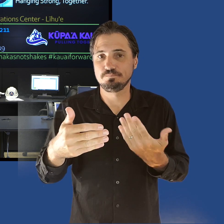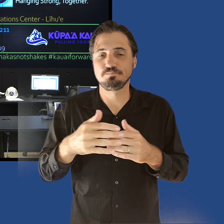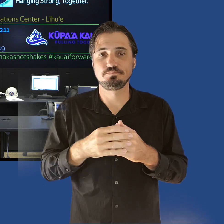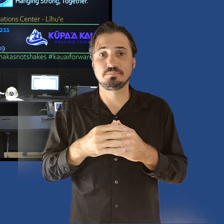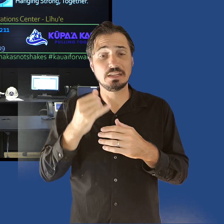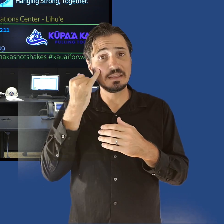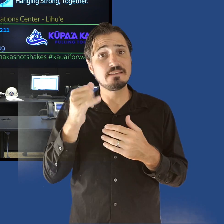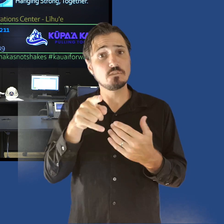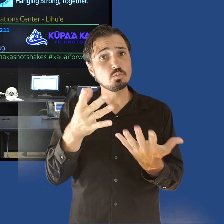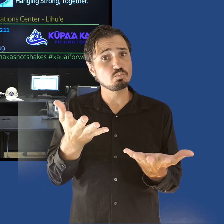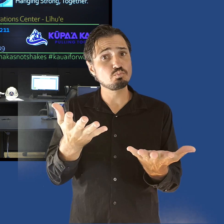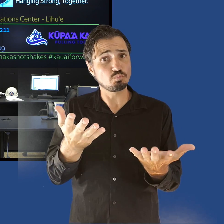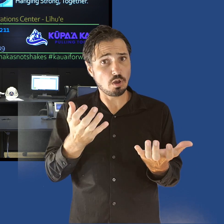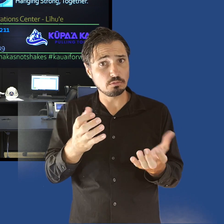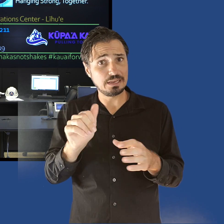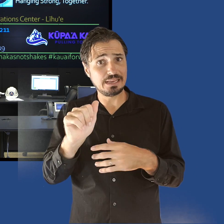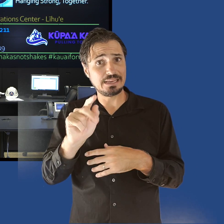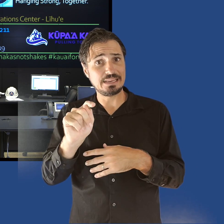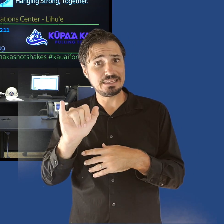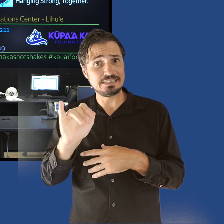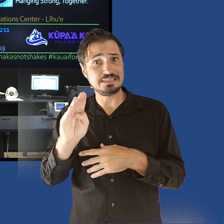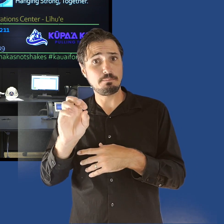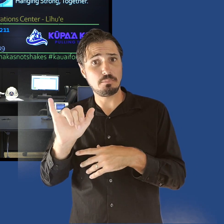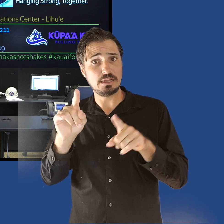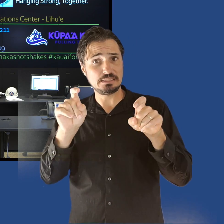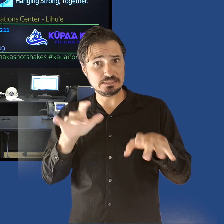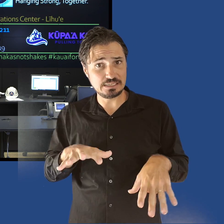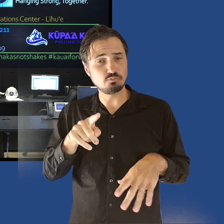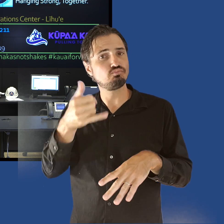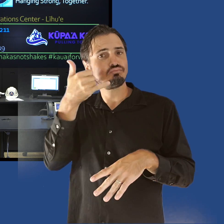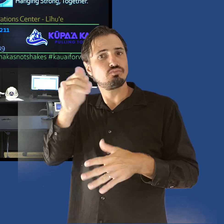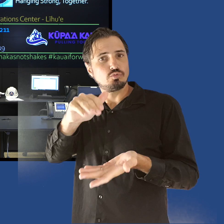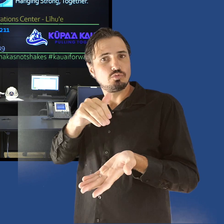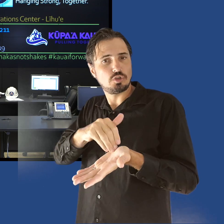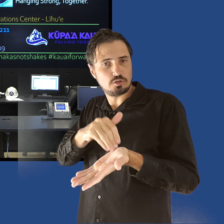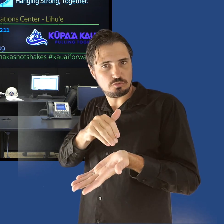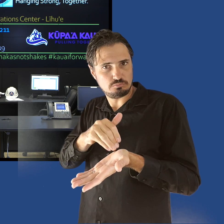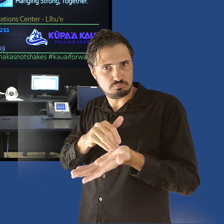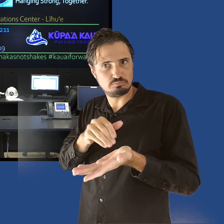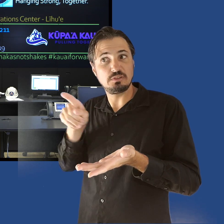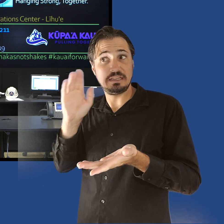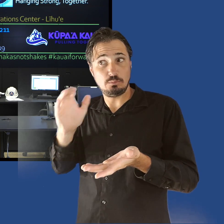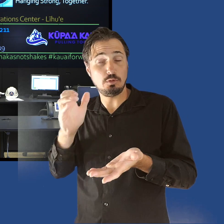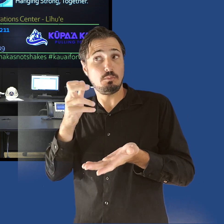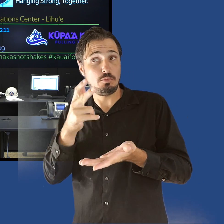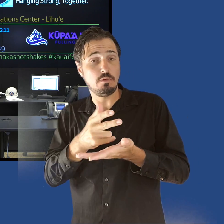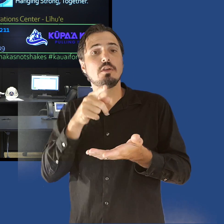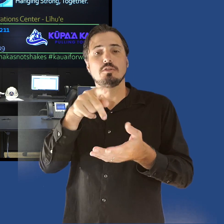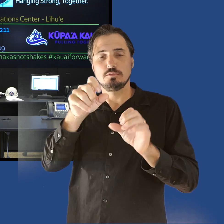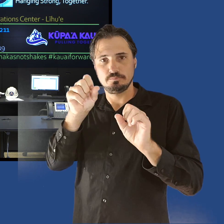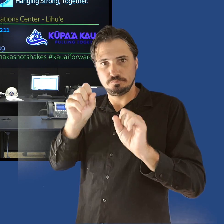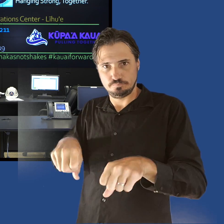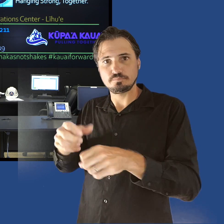The individual would then schedule an appointment with Clinical Laboratory at Wilcox hospital or KVMH to get their blood drawn.